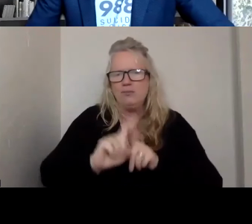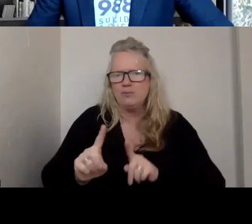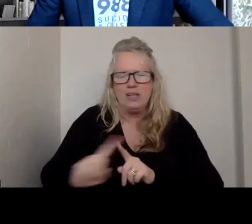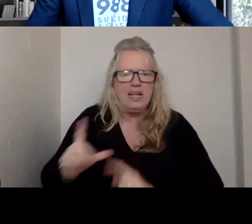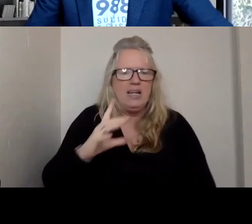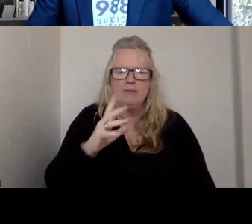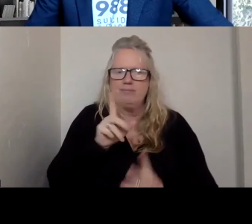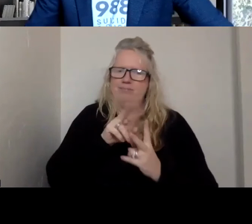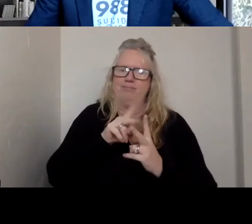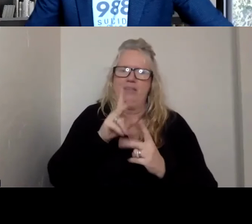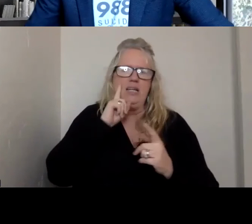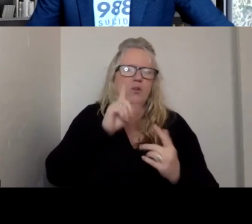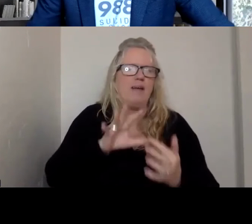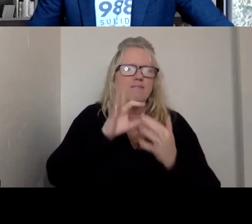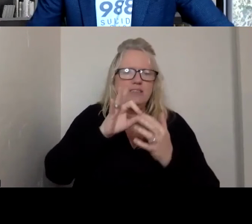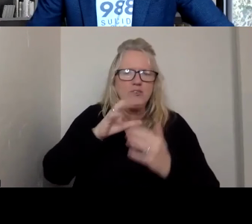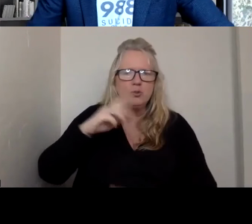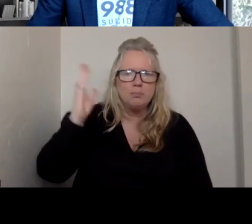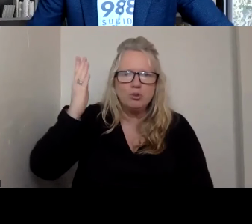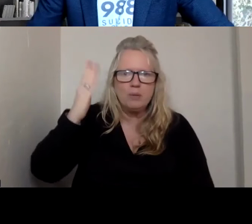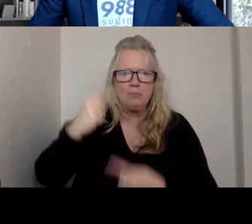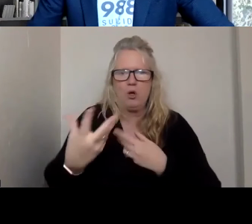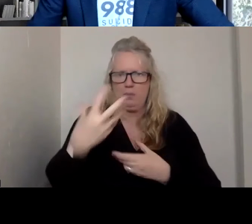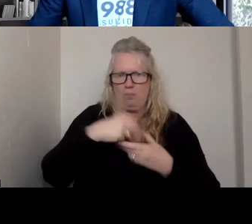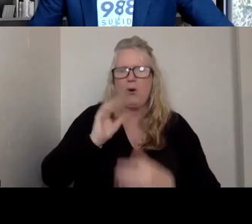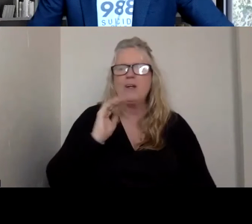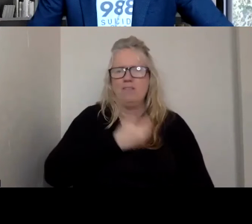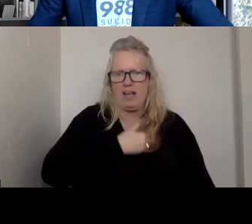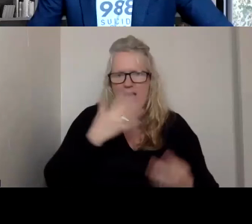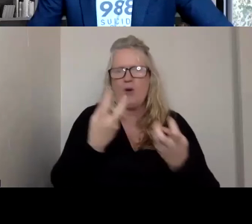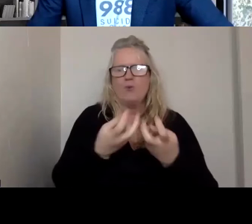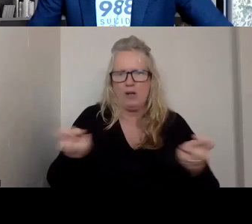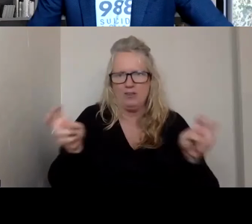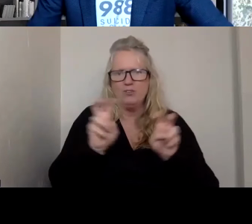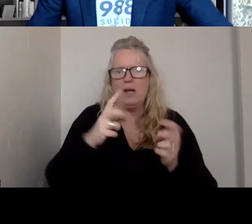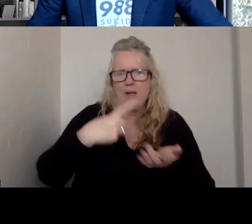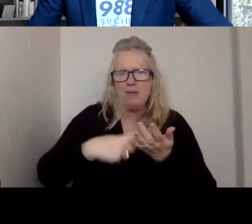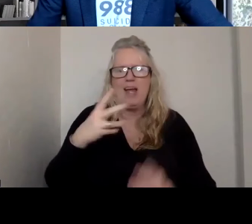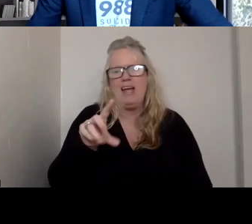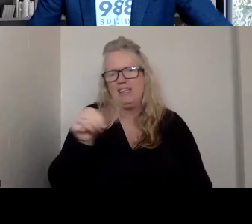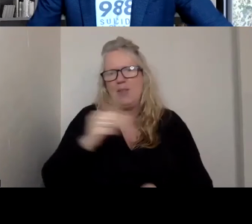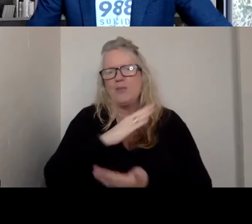BEEN FEATURED PRESENTERS IN THE ROUND TABLE AND OTHER SEGMENTS IN THE JAM.